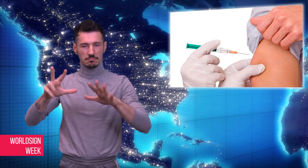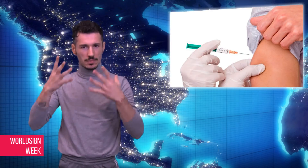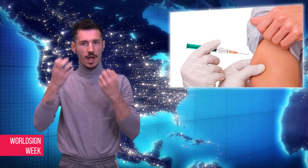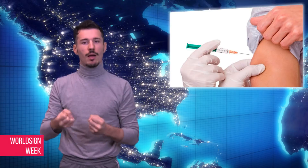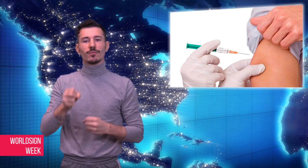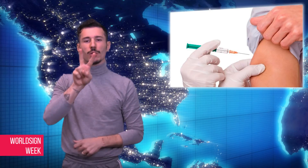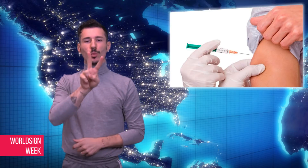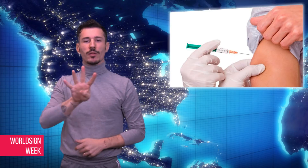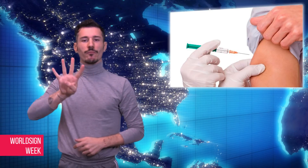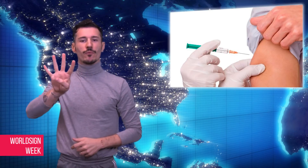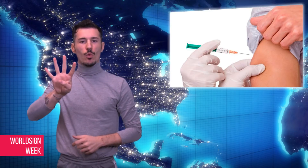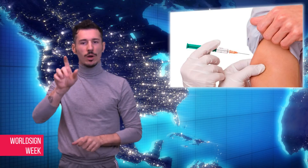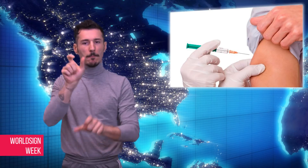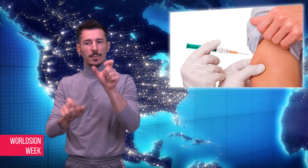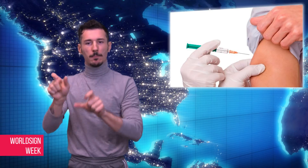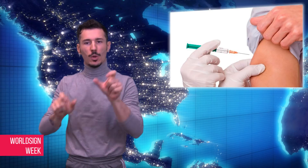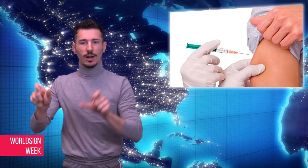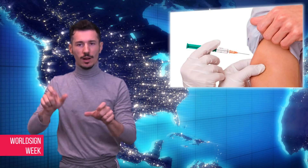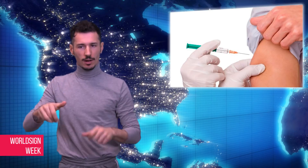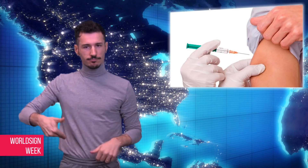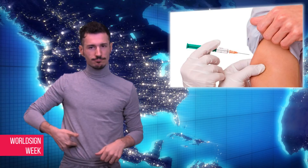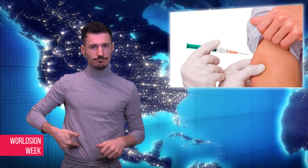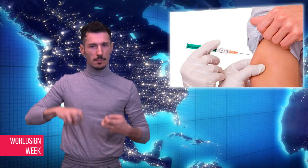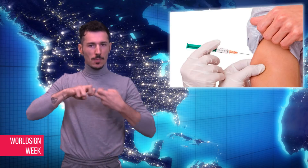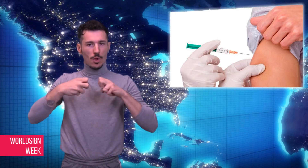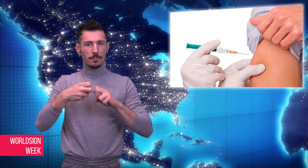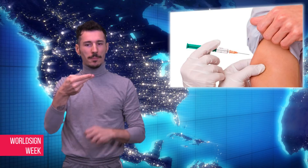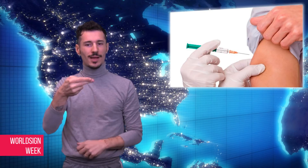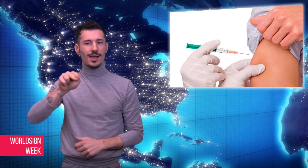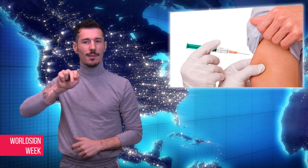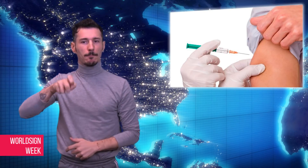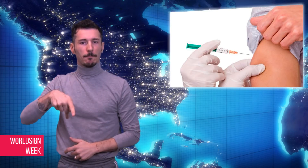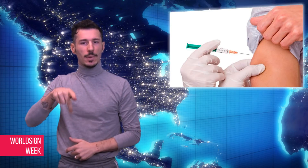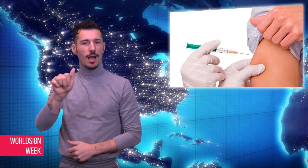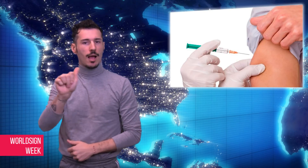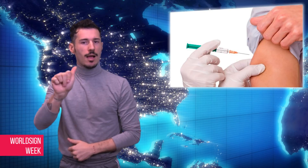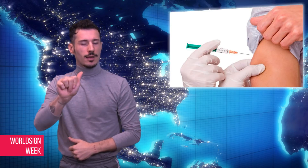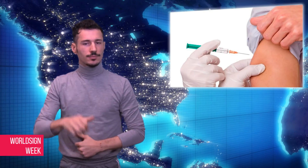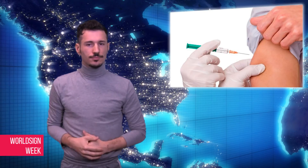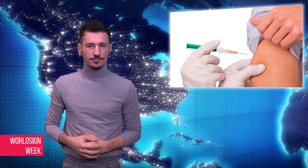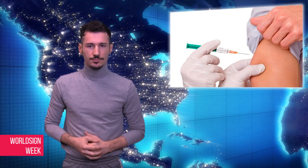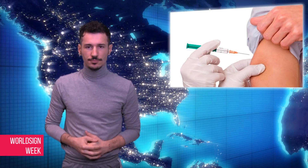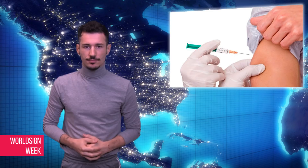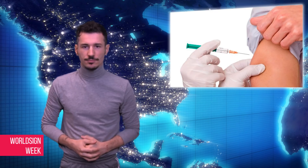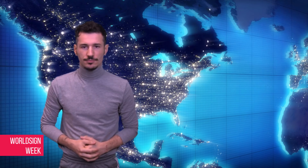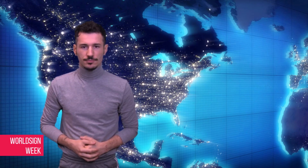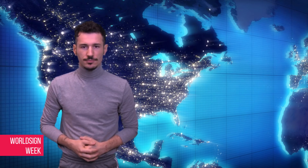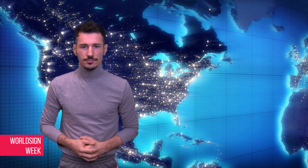Mecklenburg County so far in 2018.